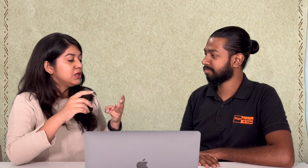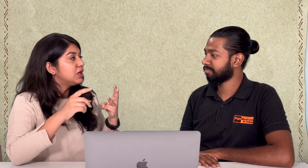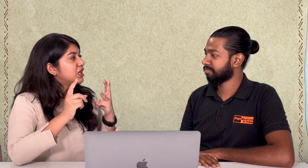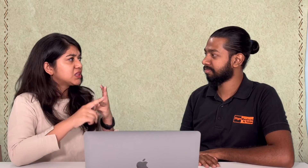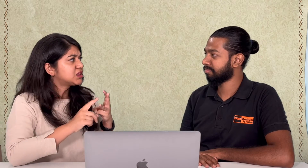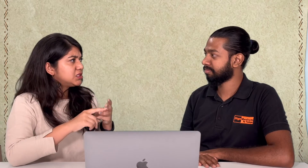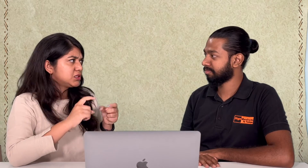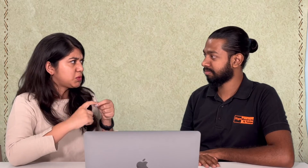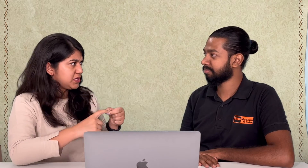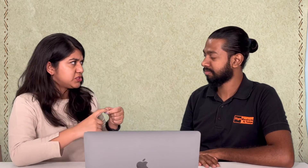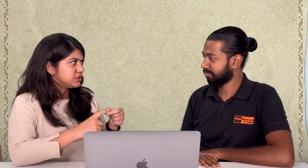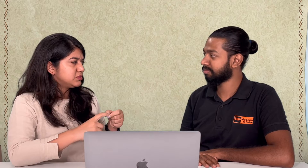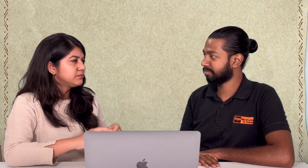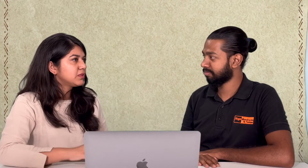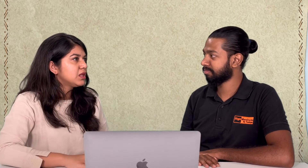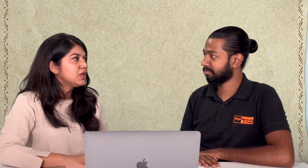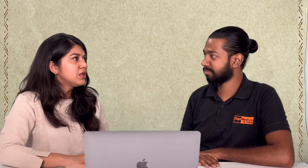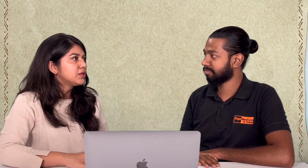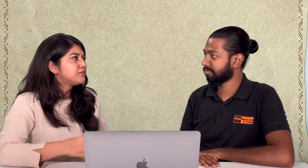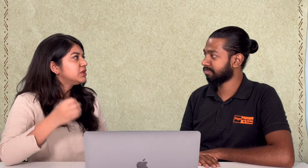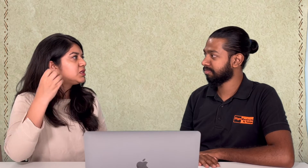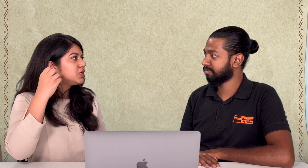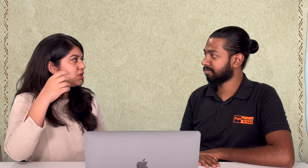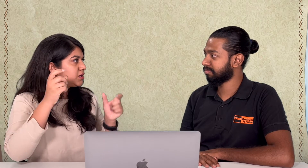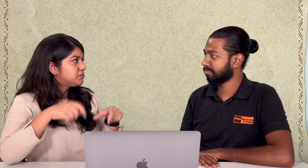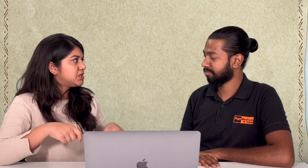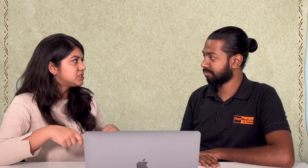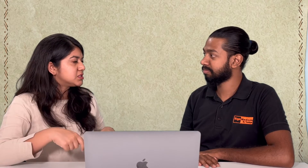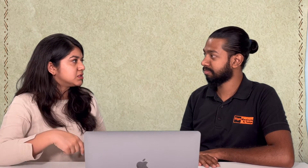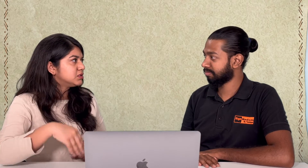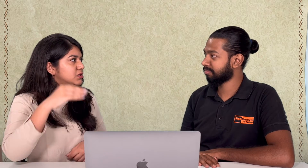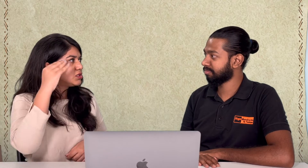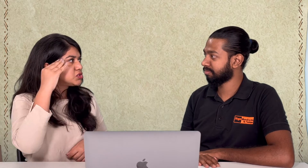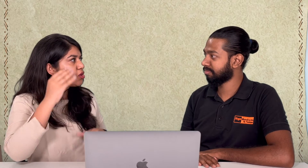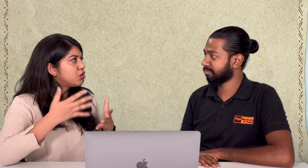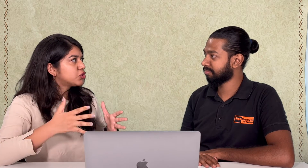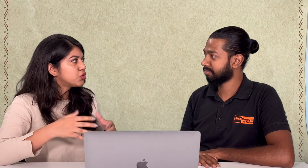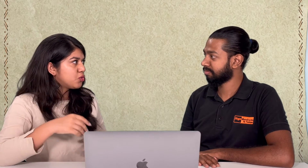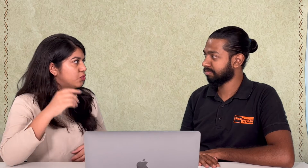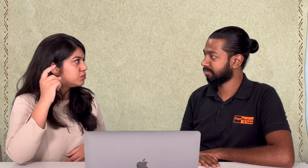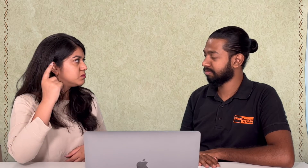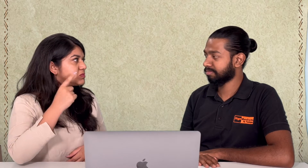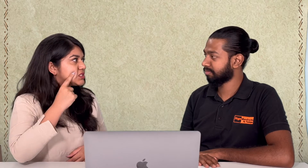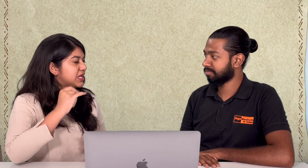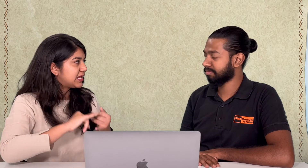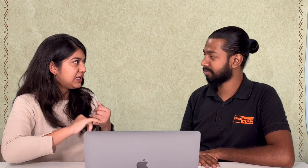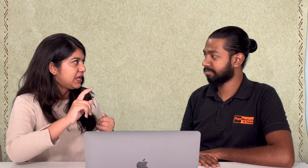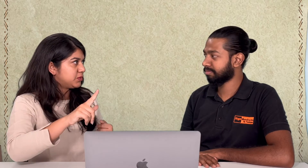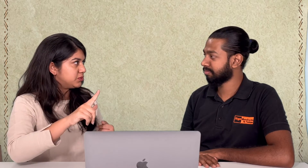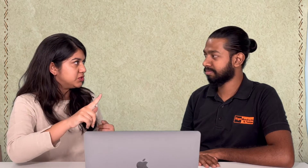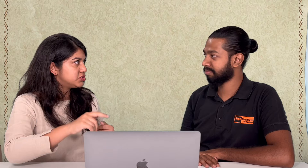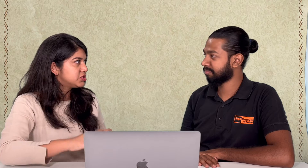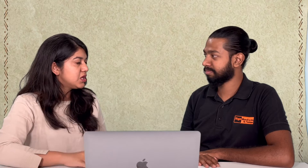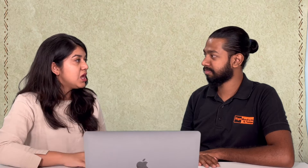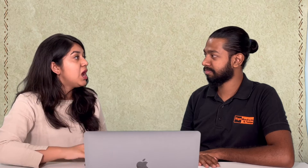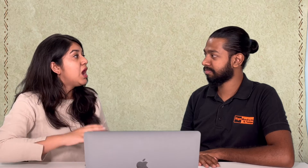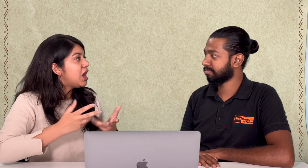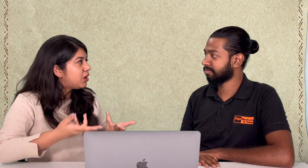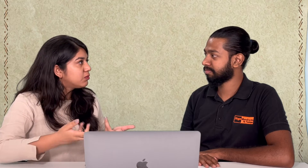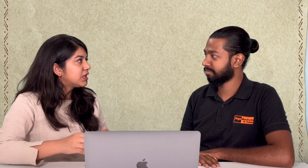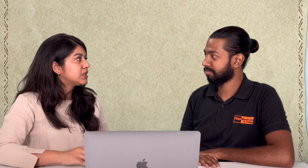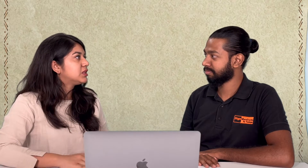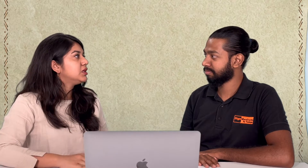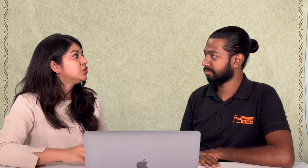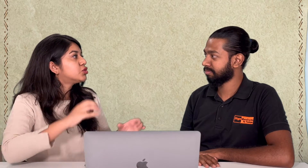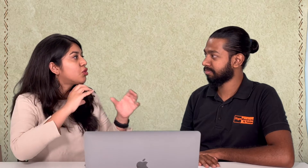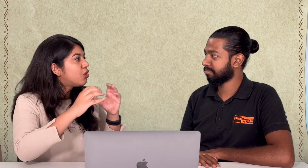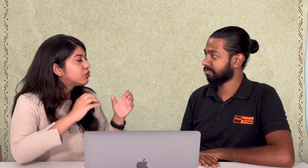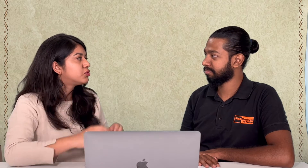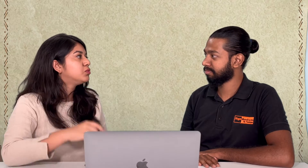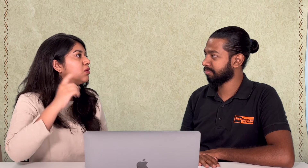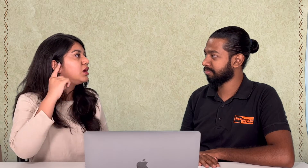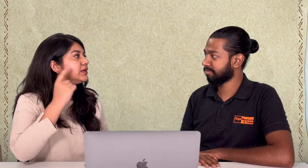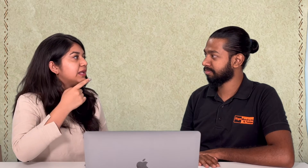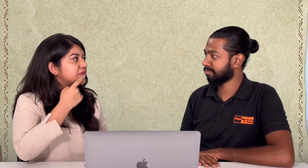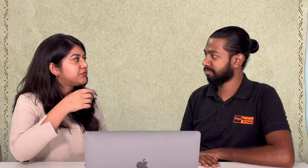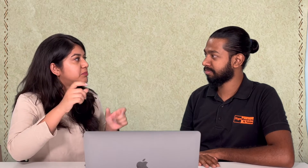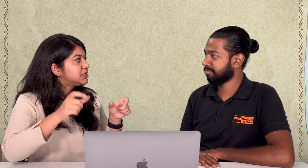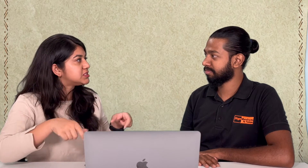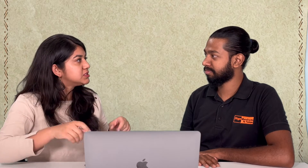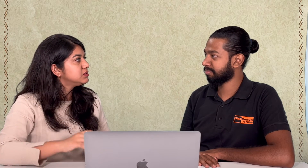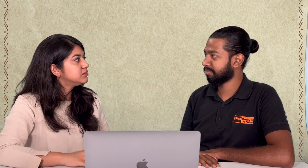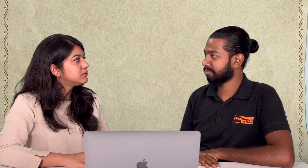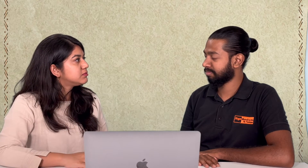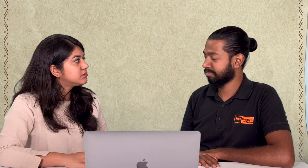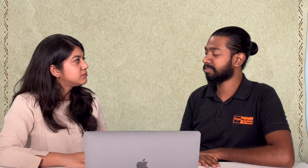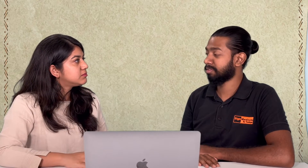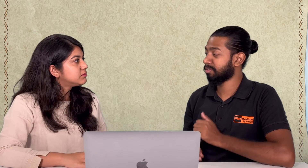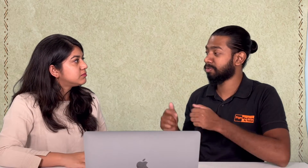3rd question, if a hearing person does not know sign language how can they talk to a deaf person?